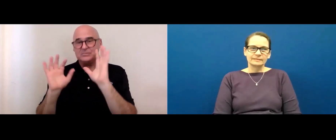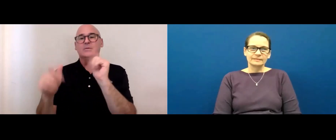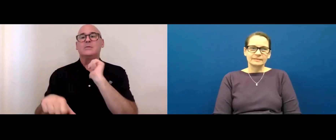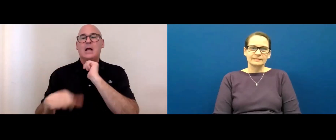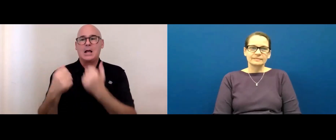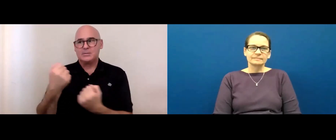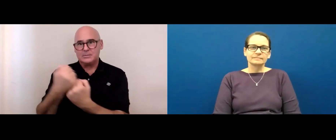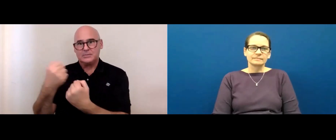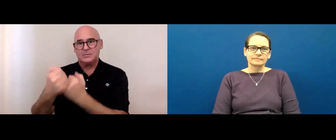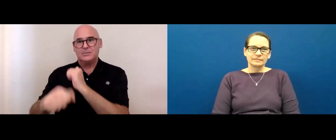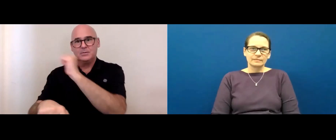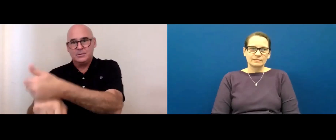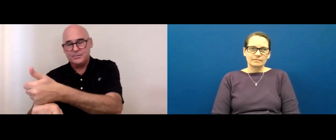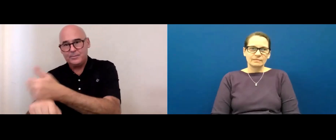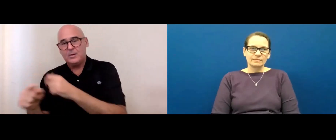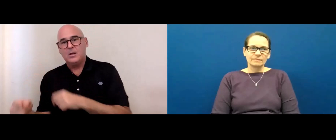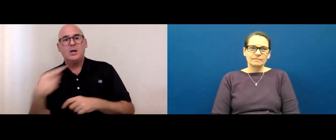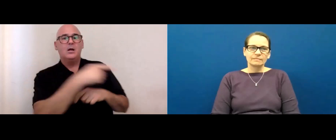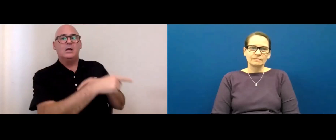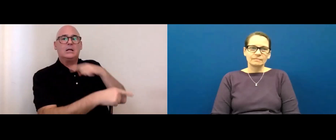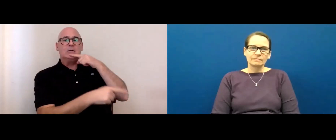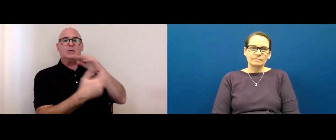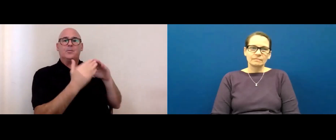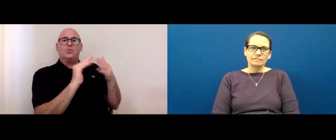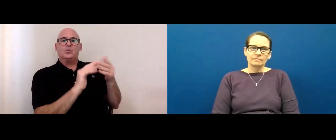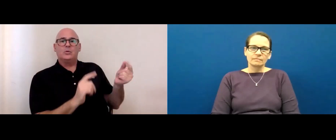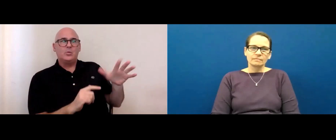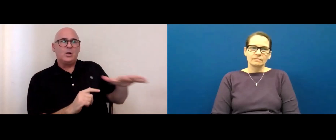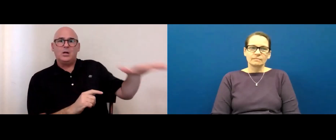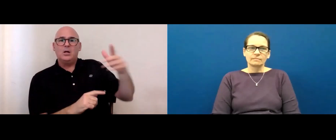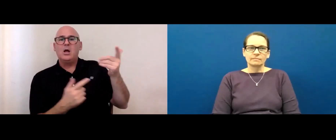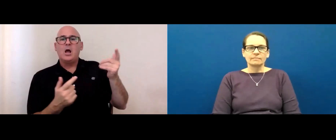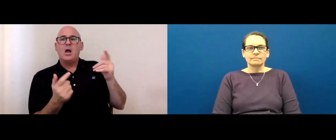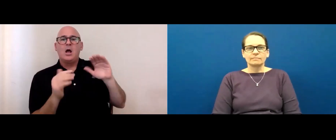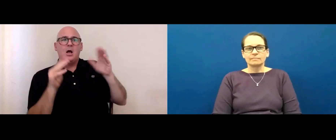an interpreter referral service so we would set things up for them and then